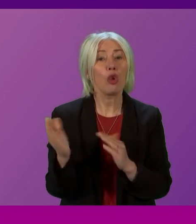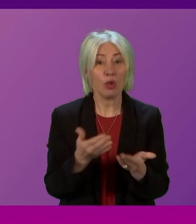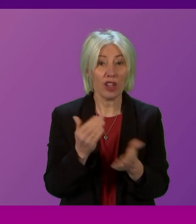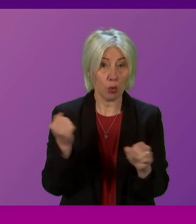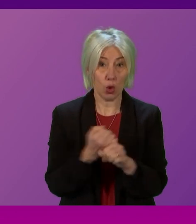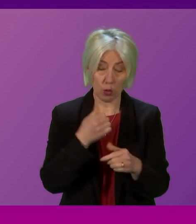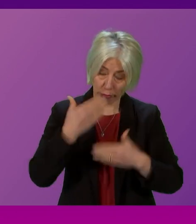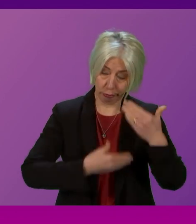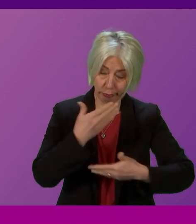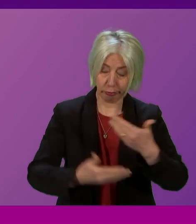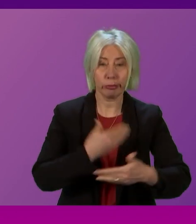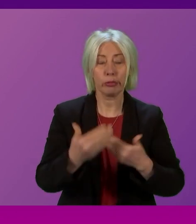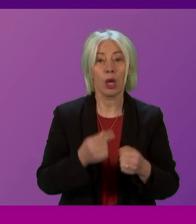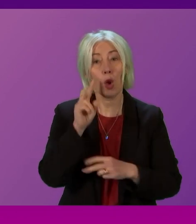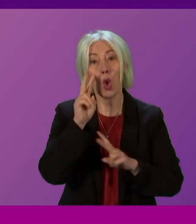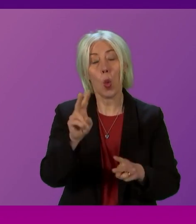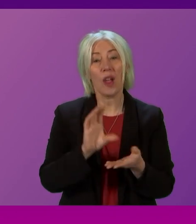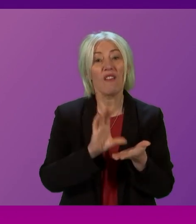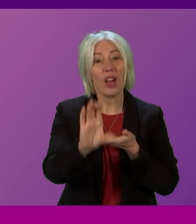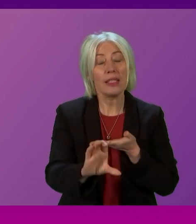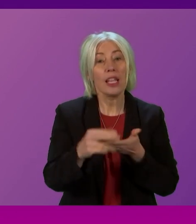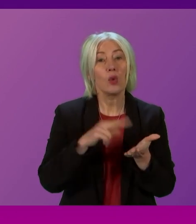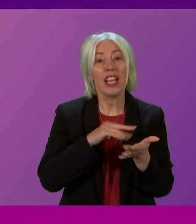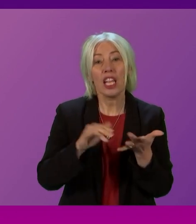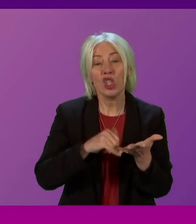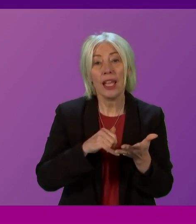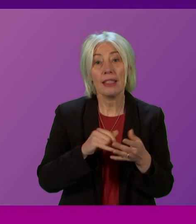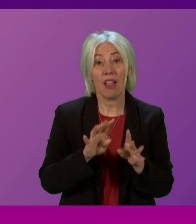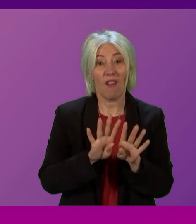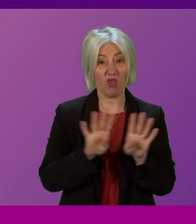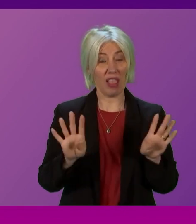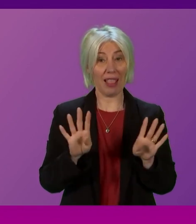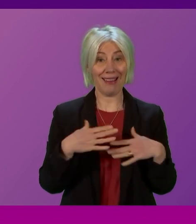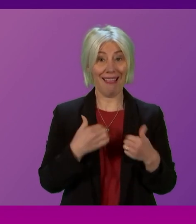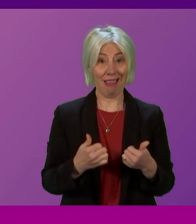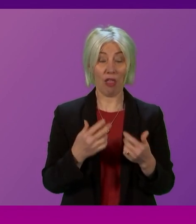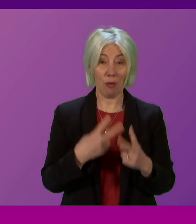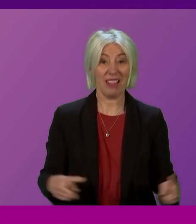On funding our national health service, front-line health funding has more than doubled under